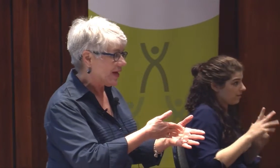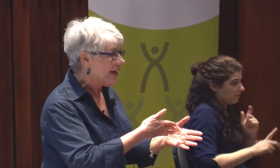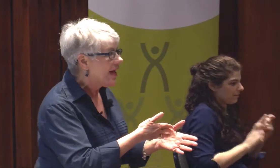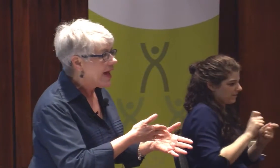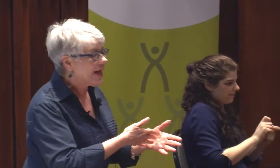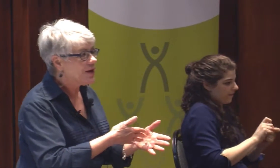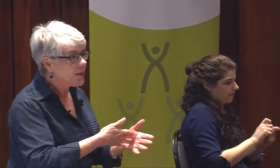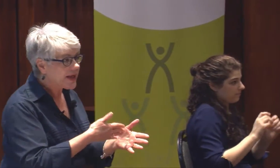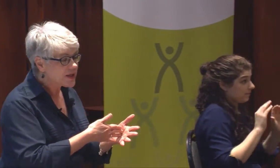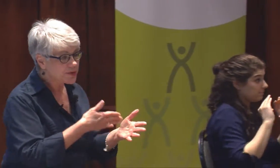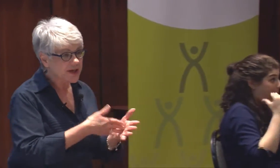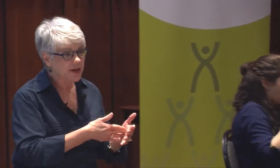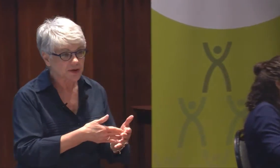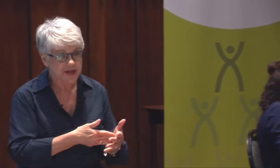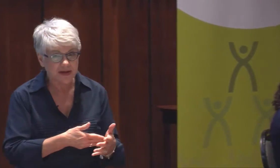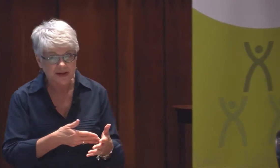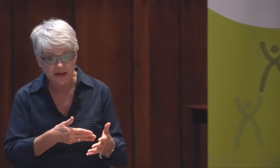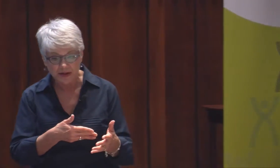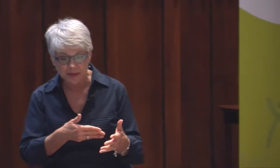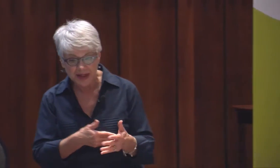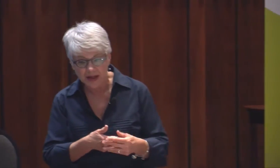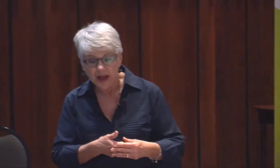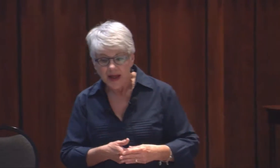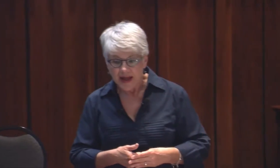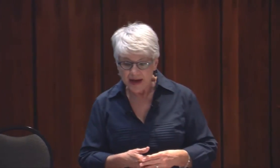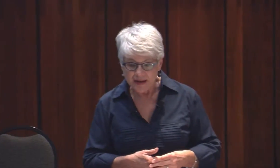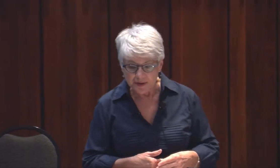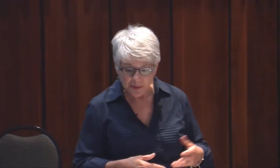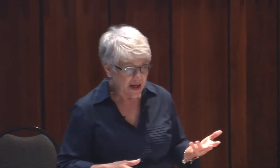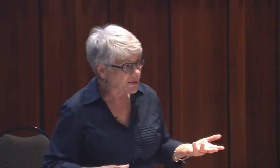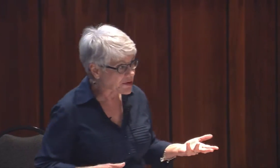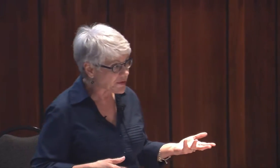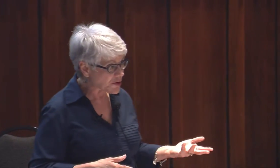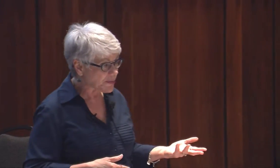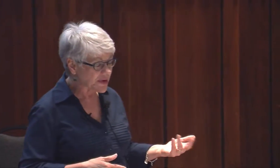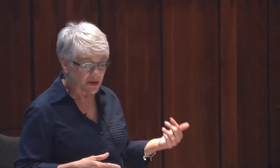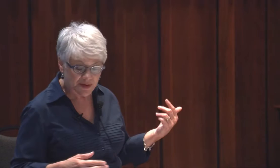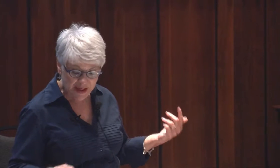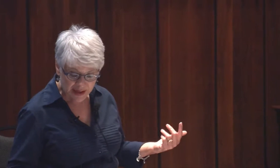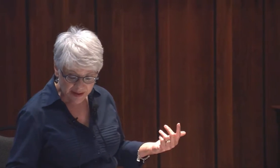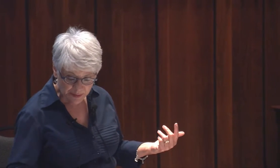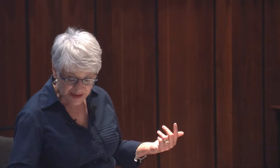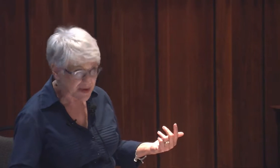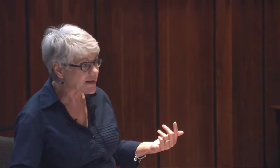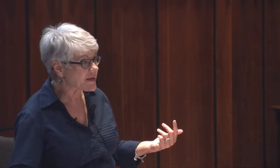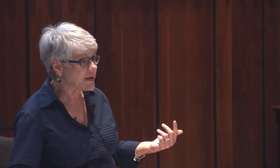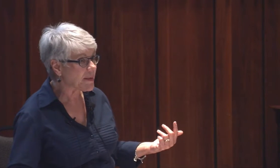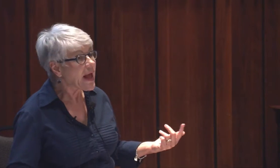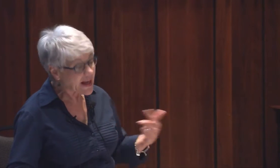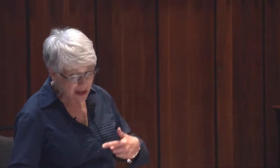Okay, and know what each particular child signals mean and be able to interpret those and respond to them and help